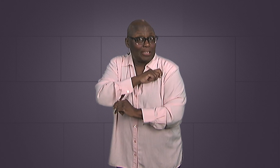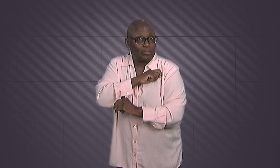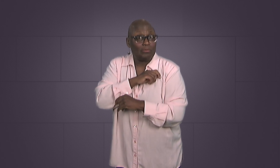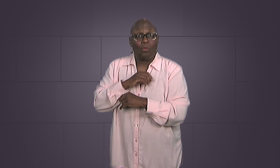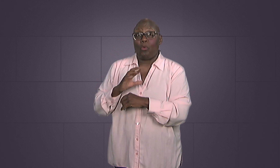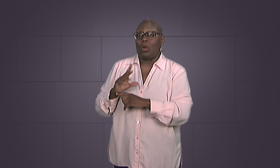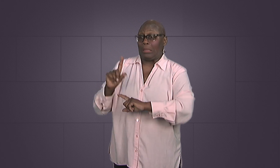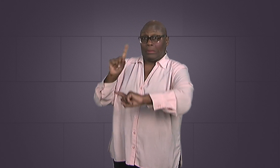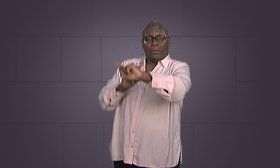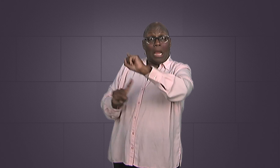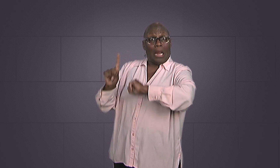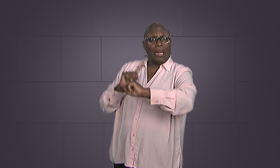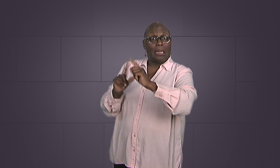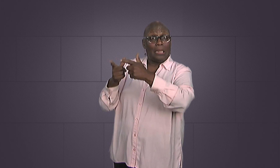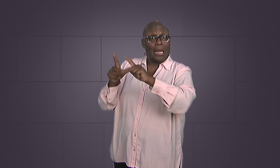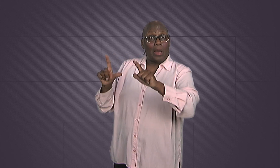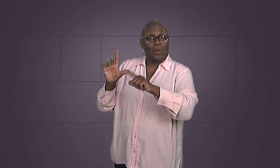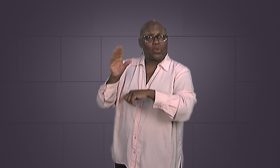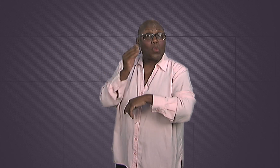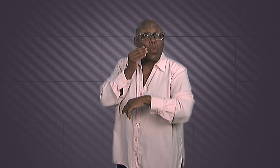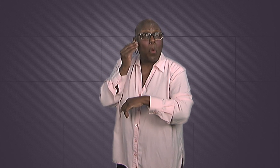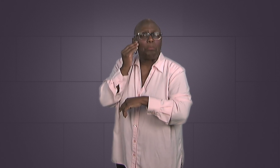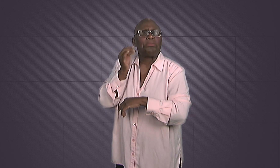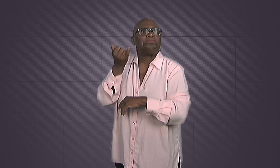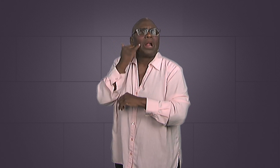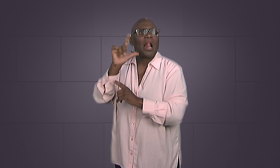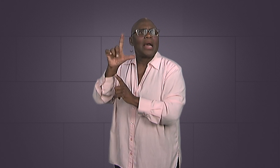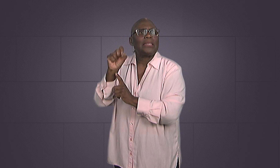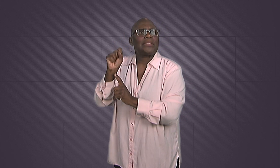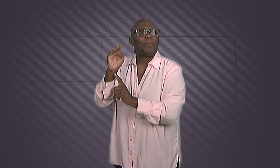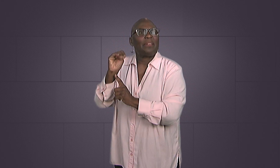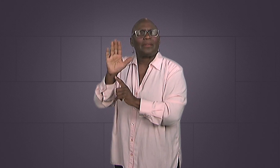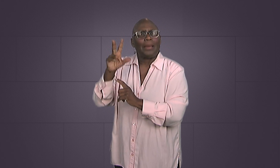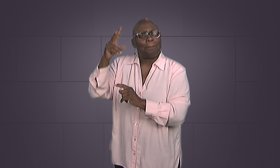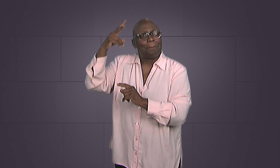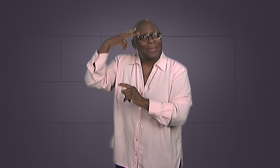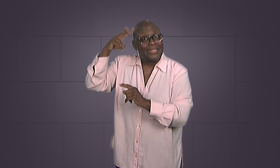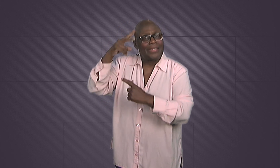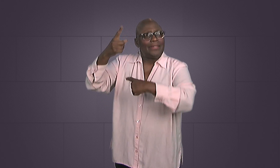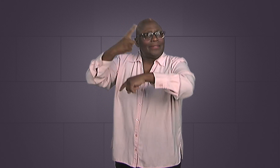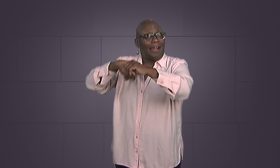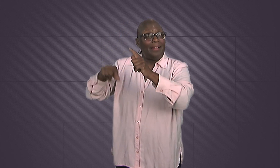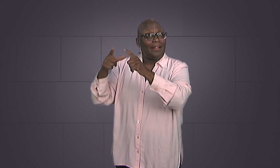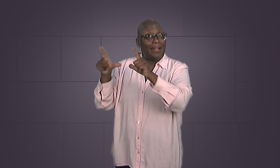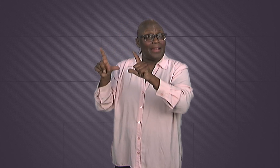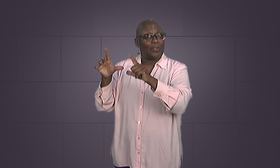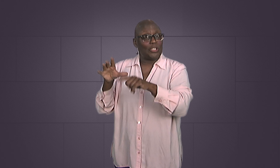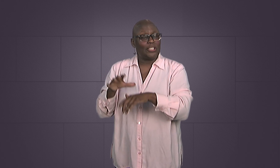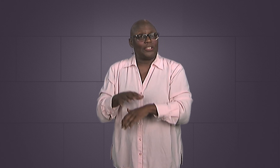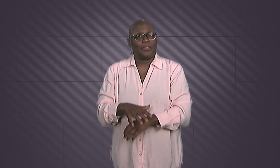or a sign language such as LSM, which is Mexican Sign Language.